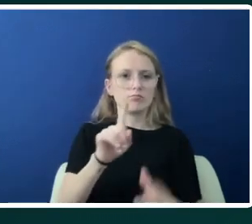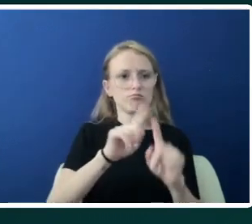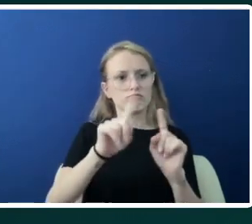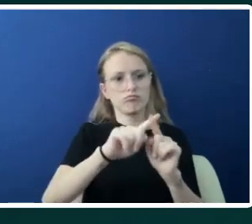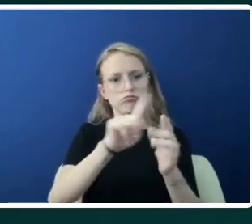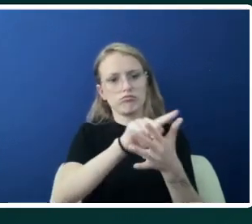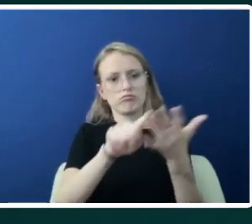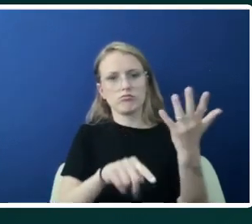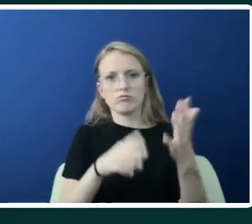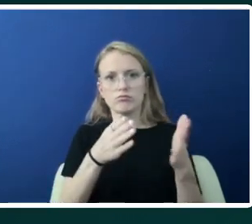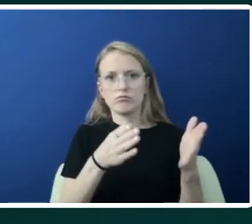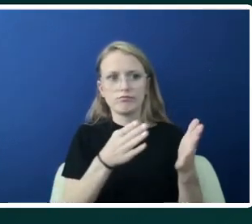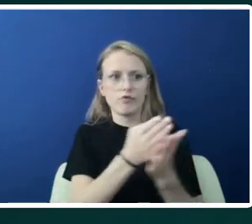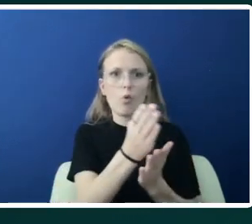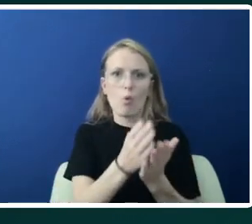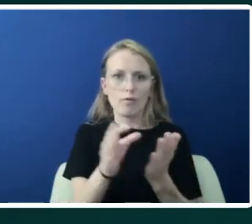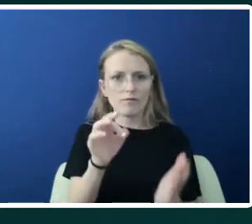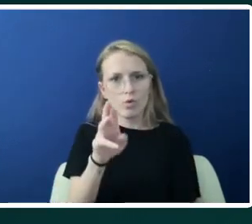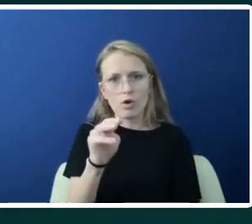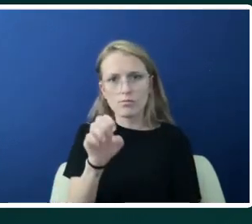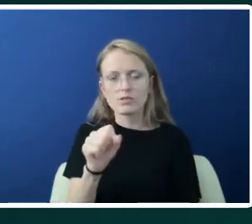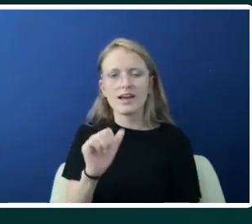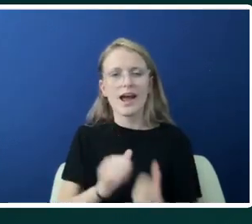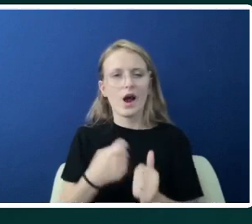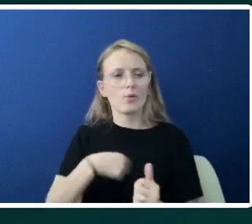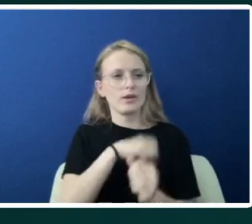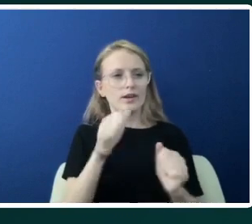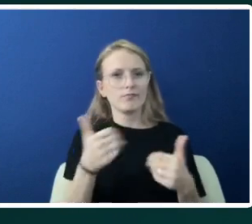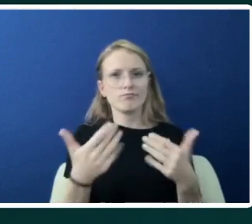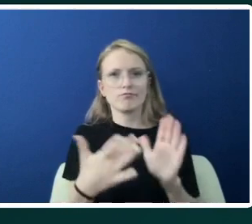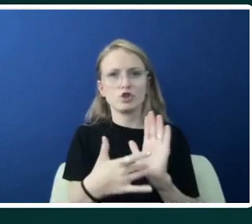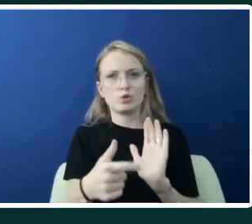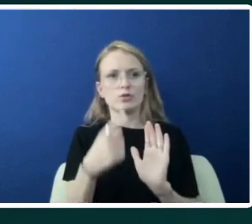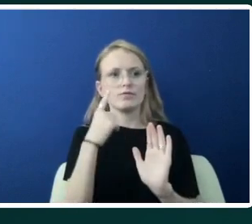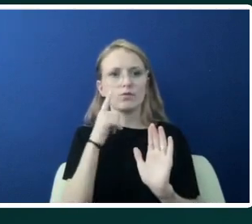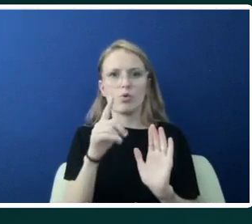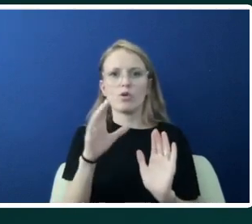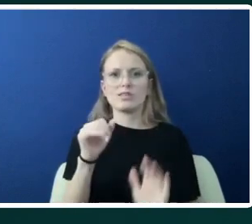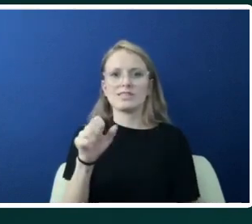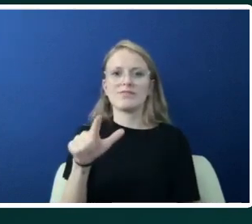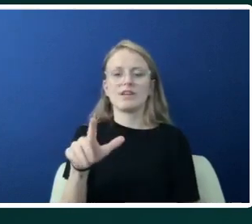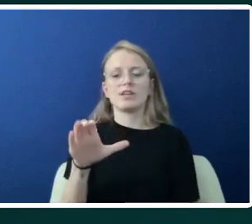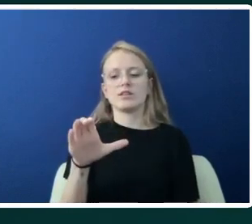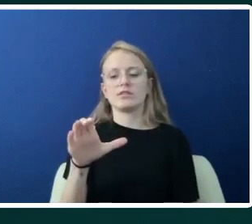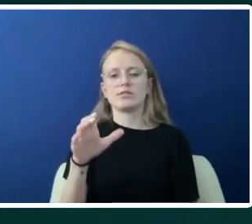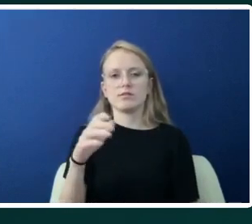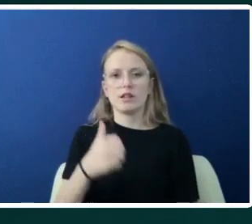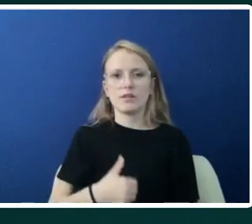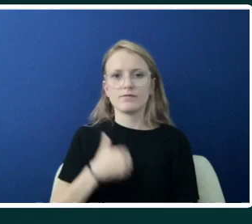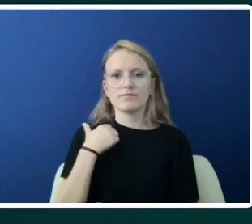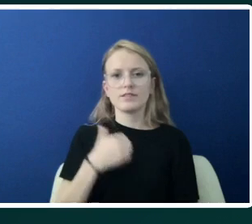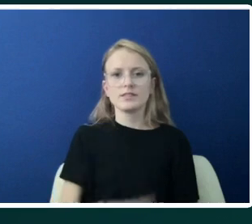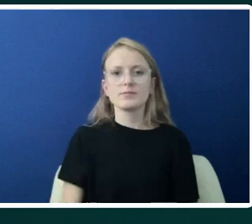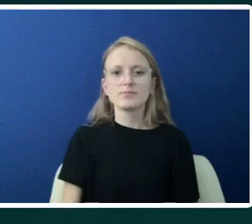of what it can be used for in terms of our civic life. If we can move to the next slide.